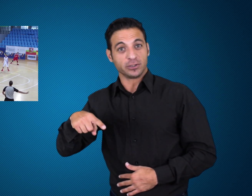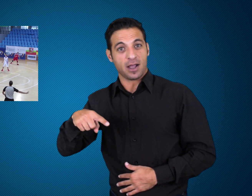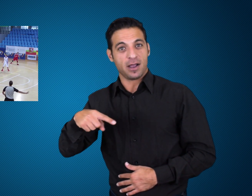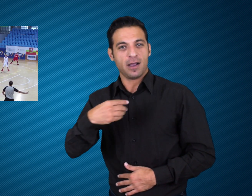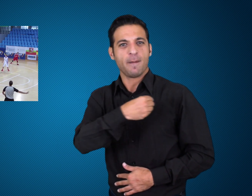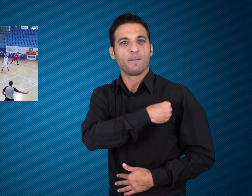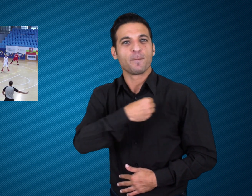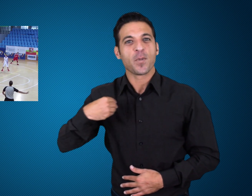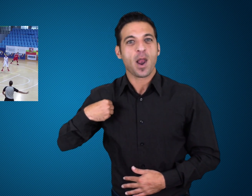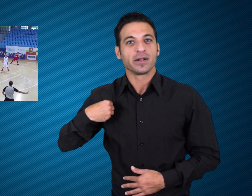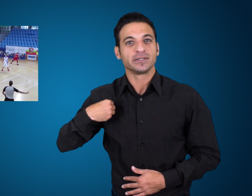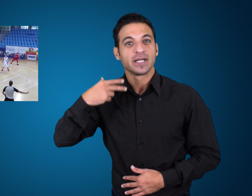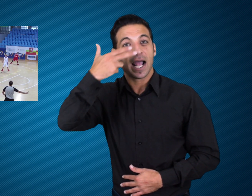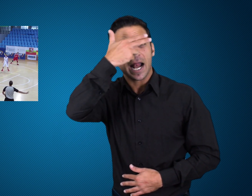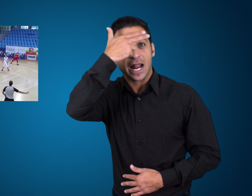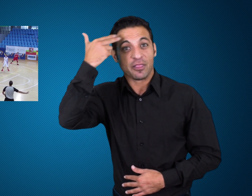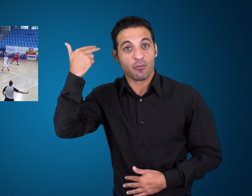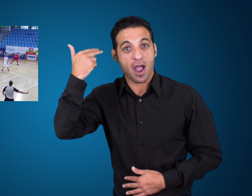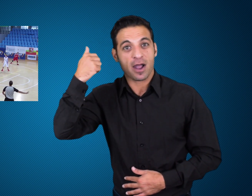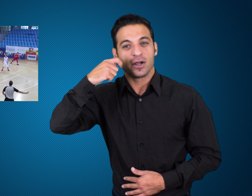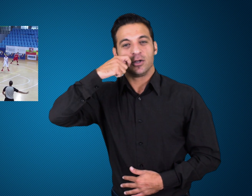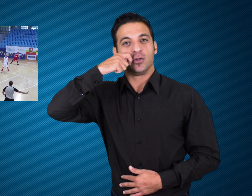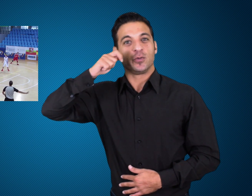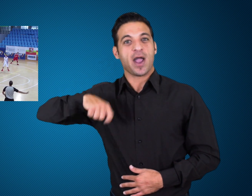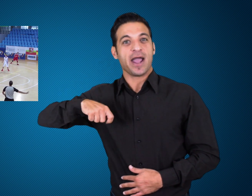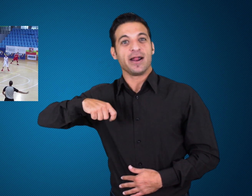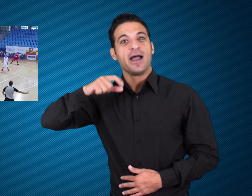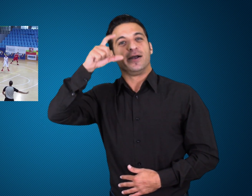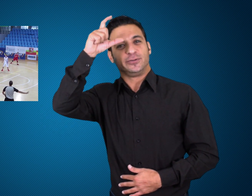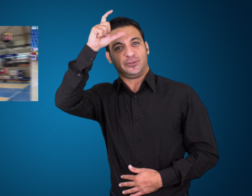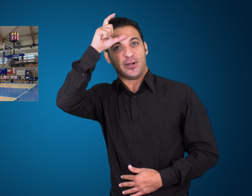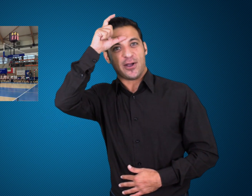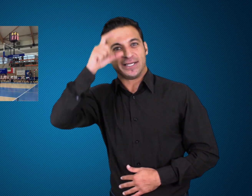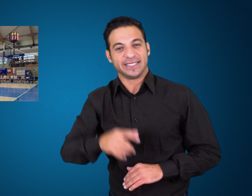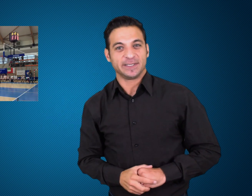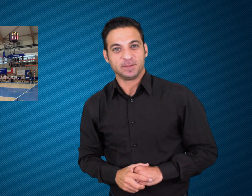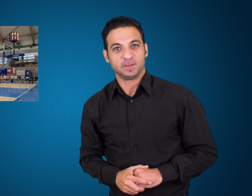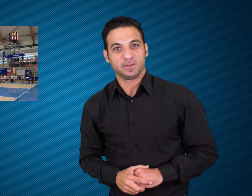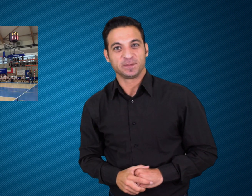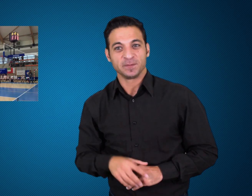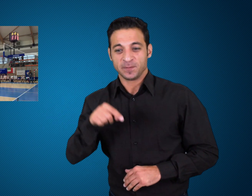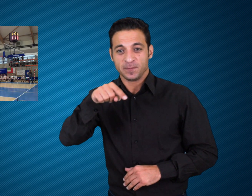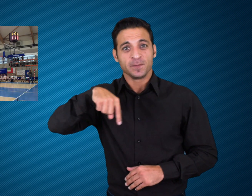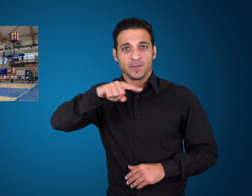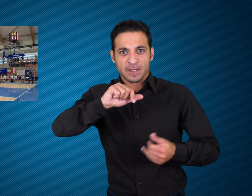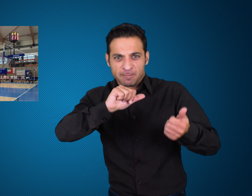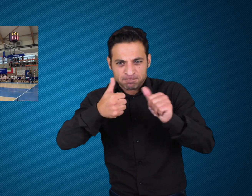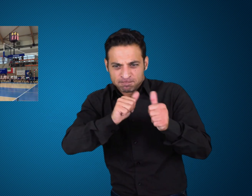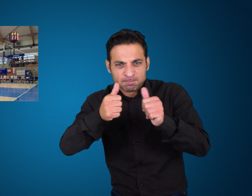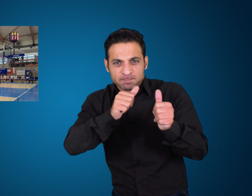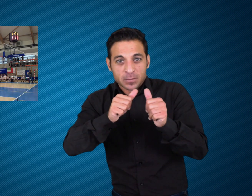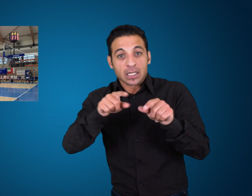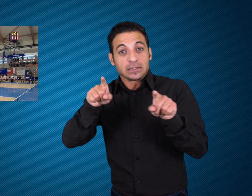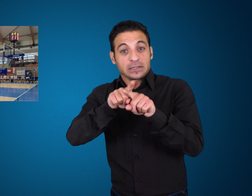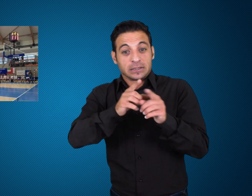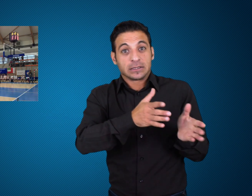Turkey - competed against each other and also six women’s teams from the same countries.